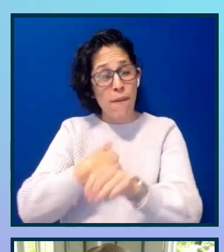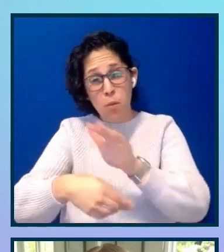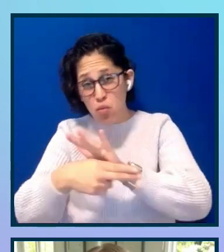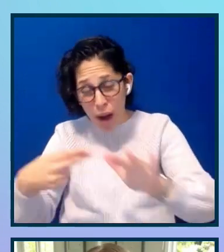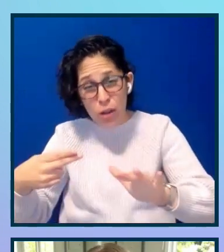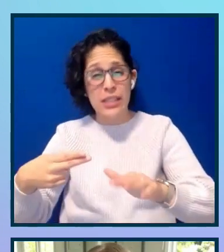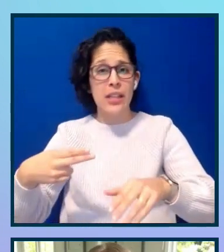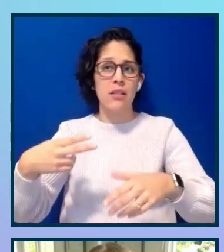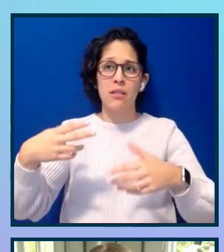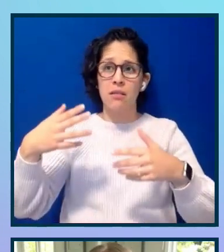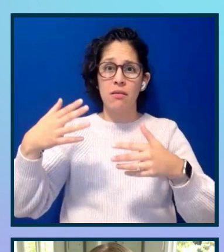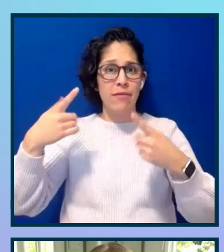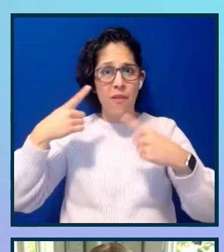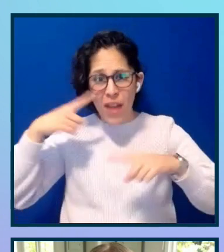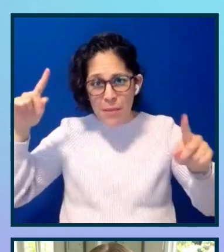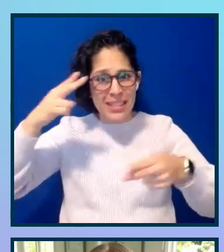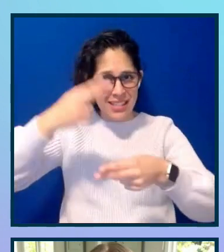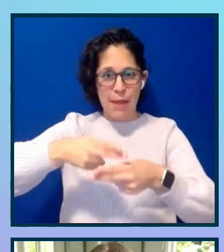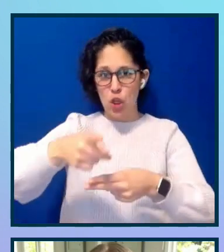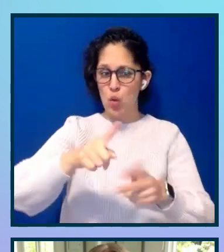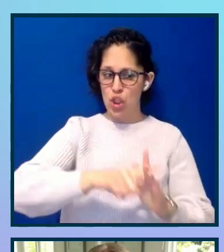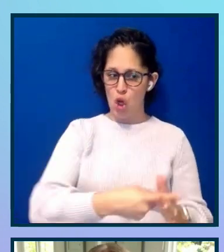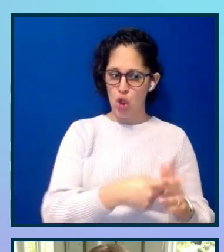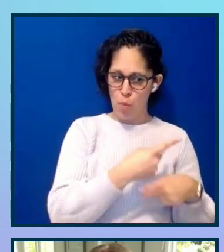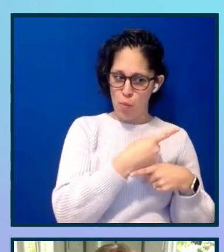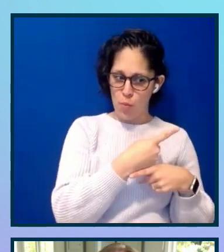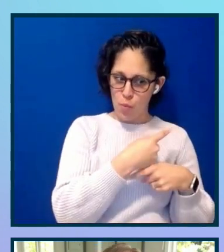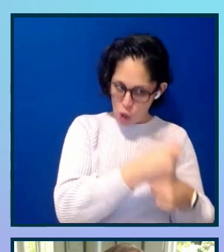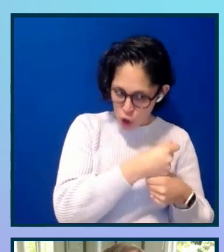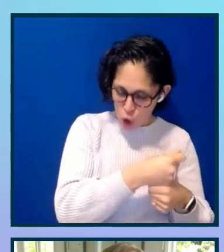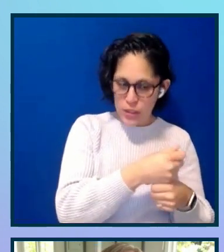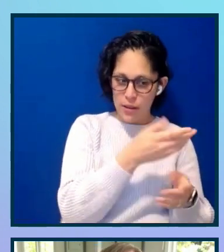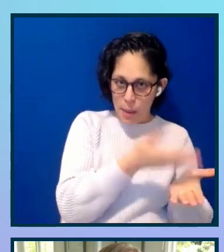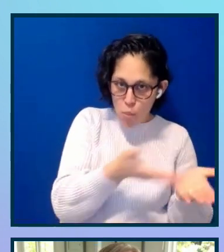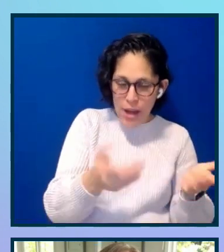from when you start to produce the products until you deliver them to market.